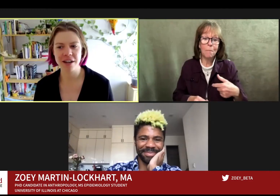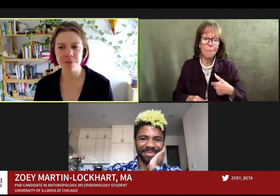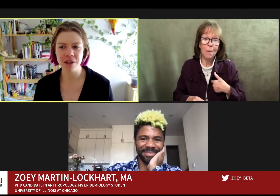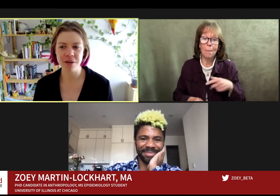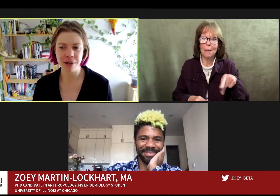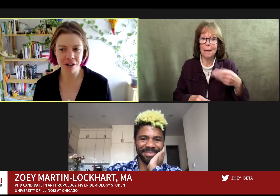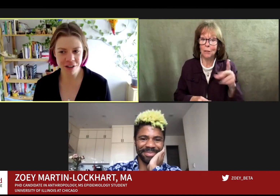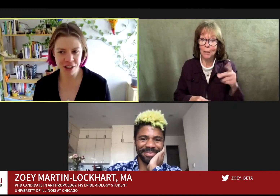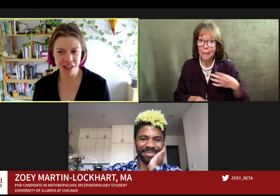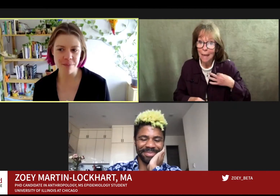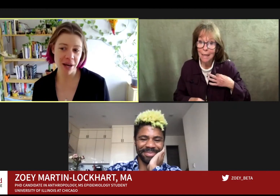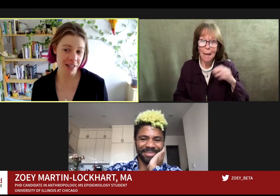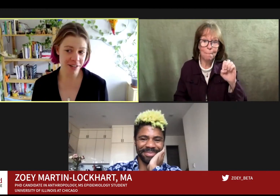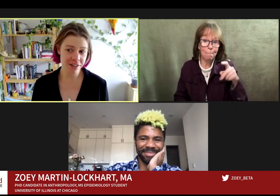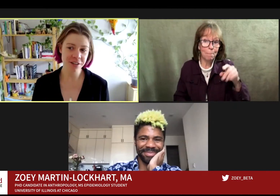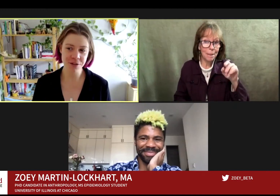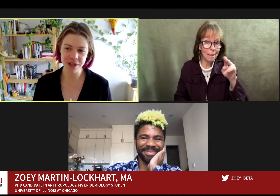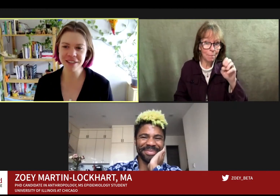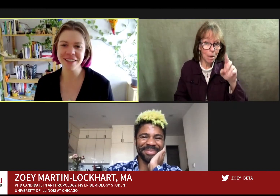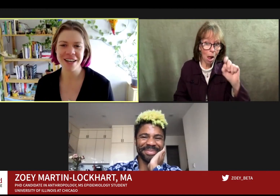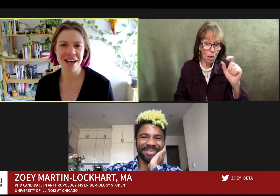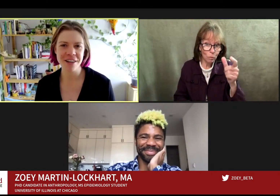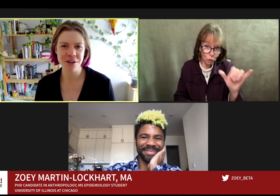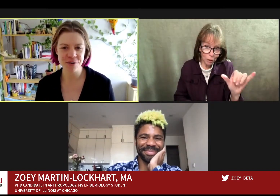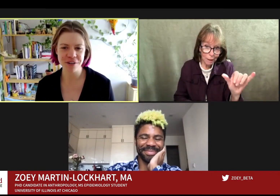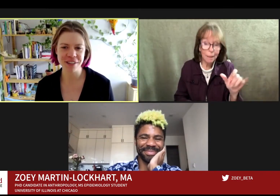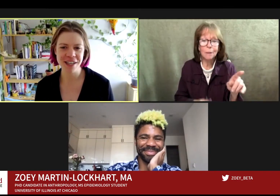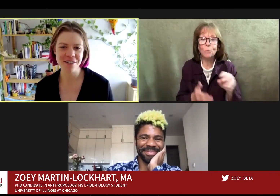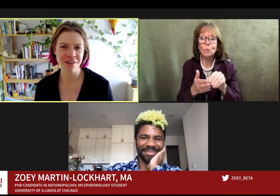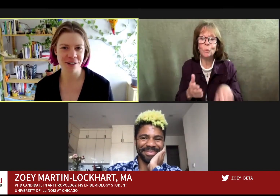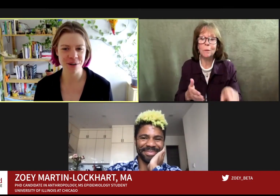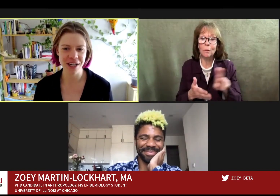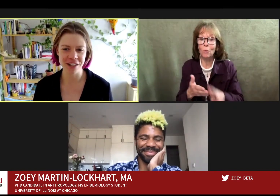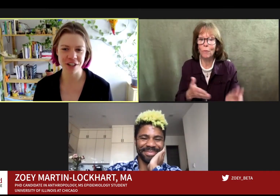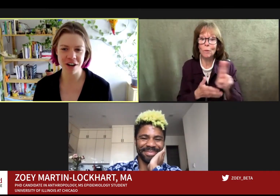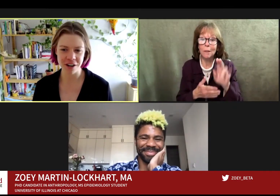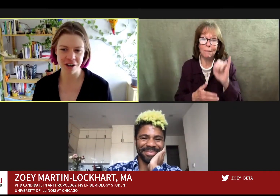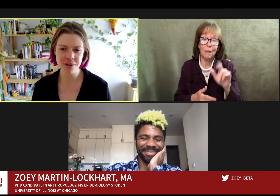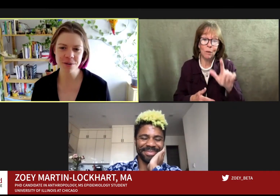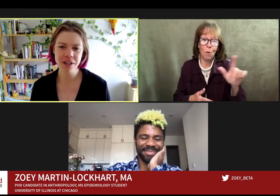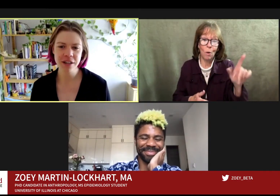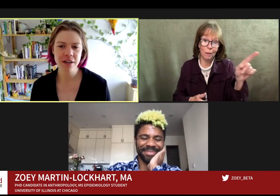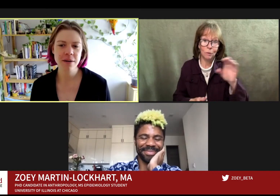epidemiology MS student at the University of Illinois at Chicago.